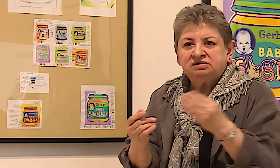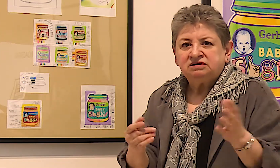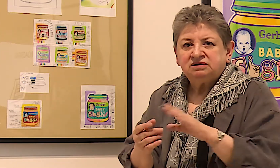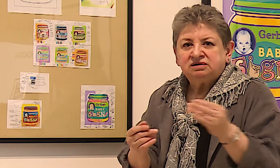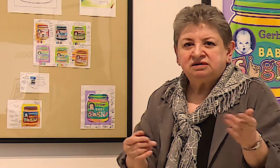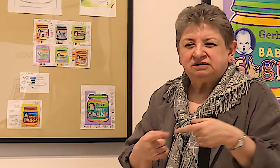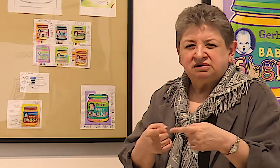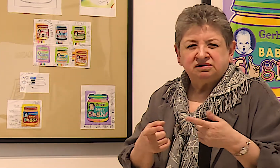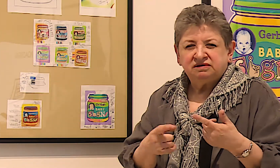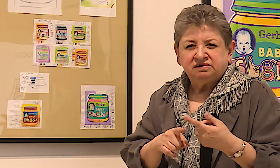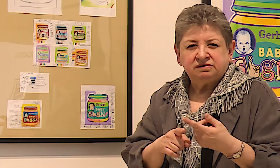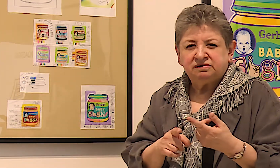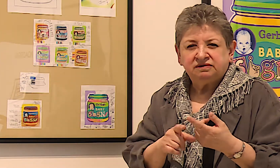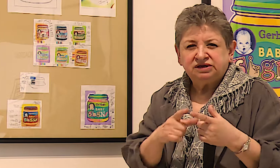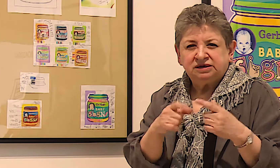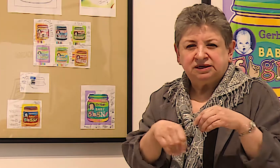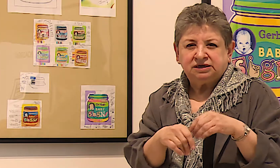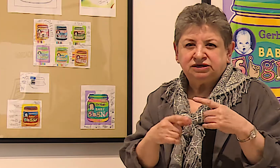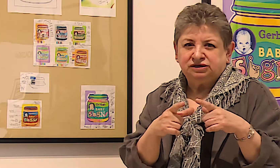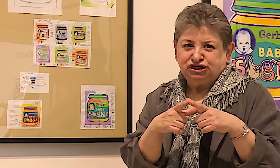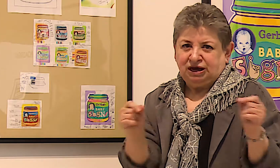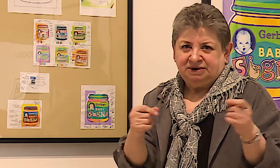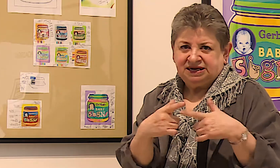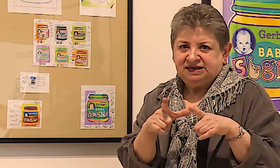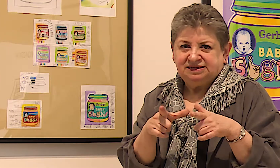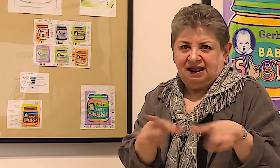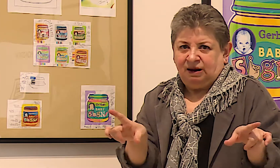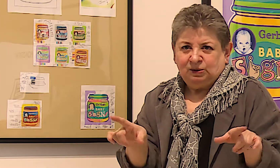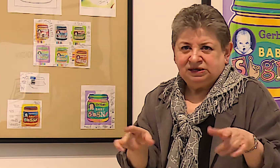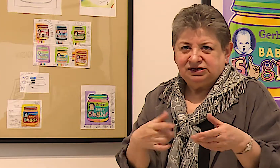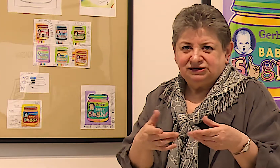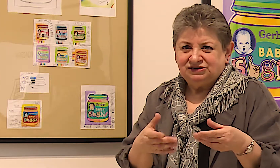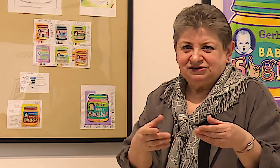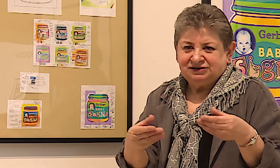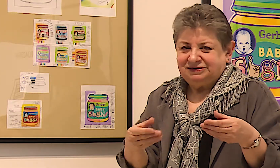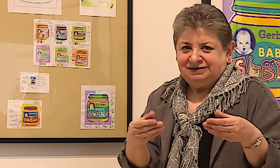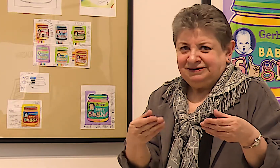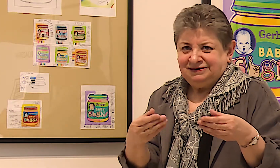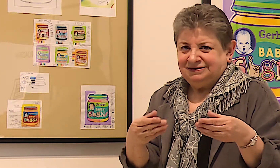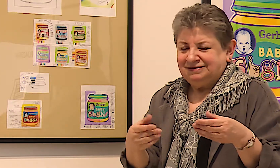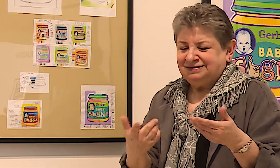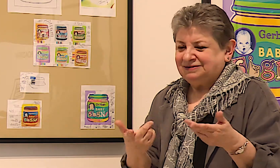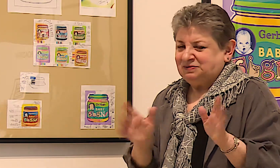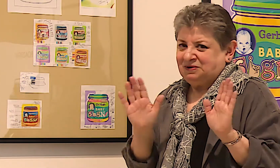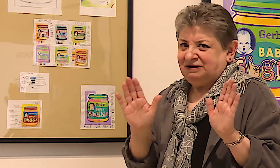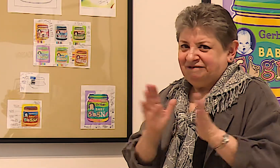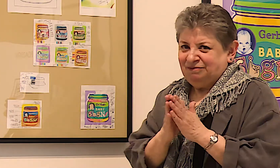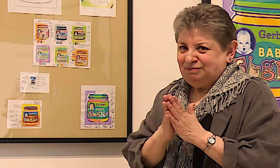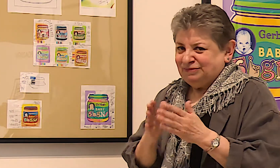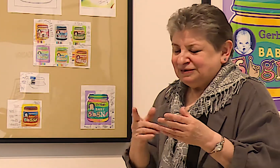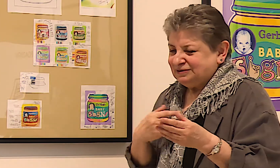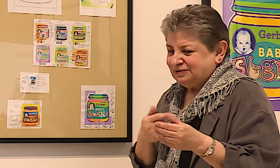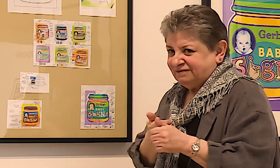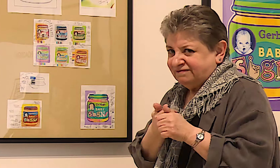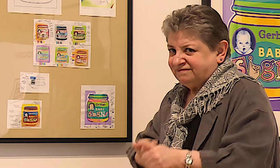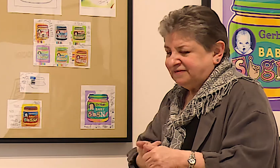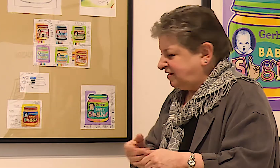all sorts of options. My copy is in Japanese. It's a wonderful book. I reference it often.